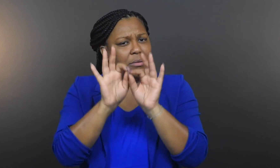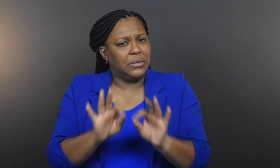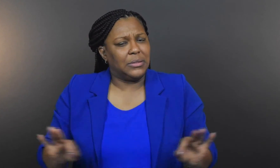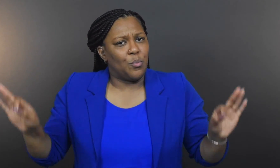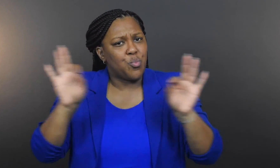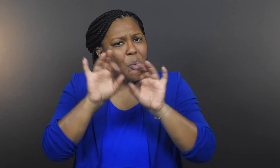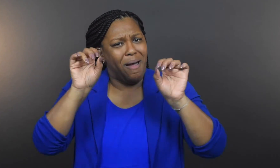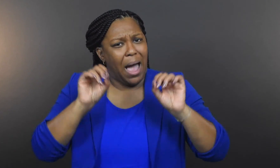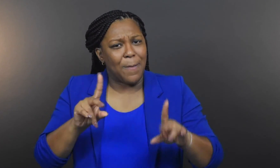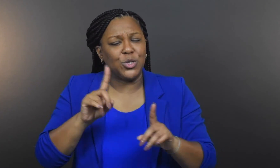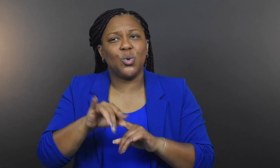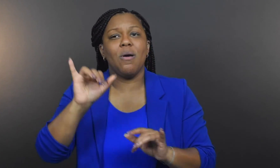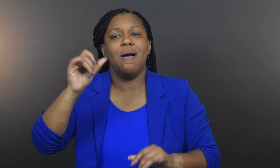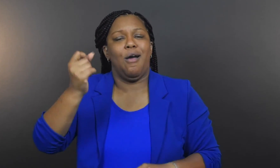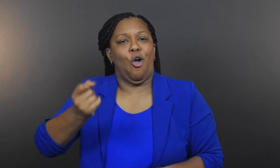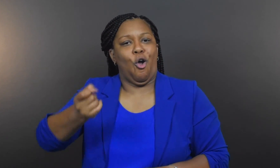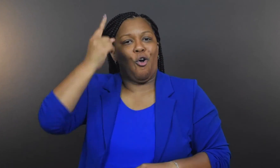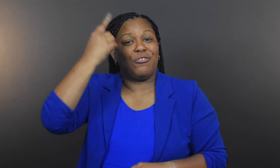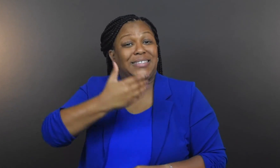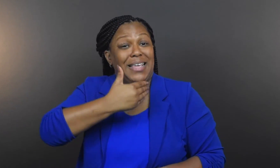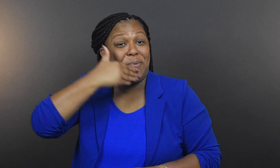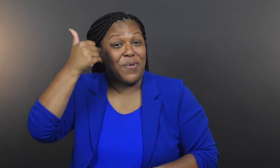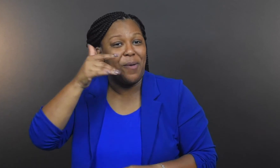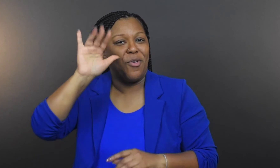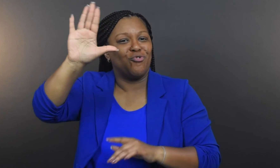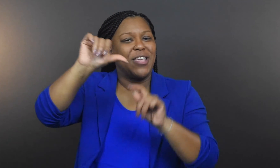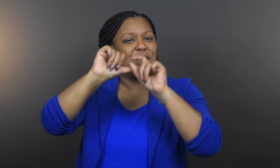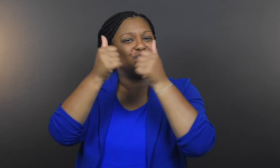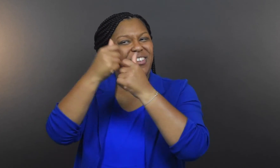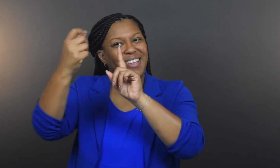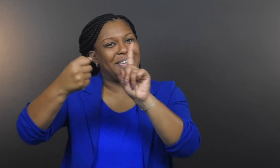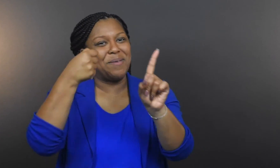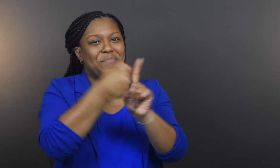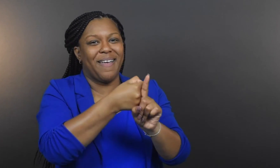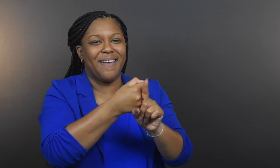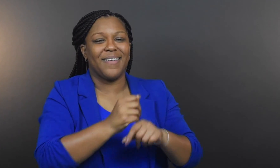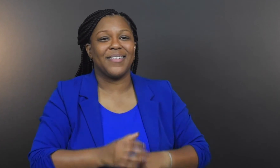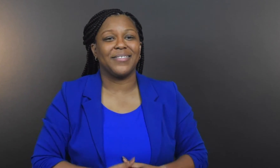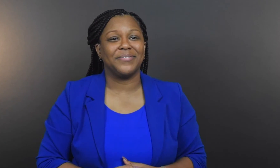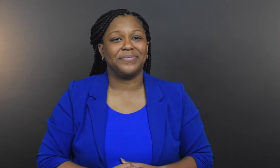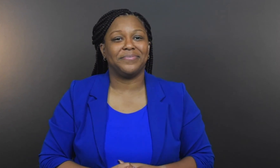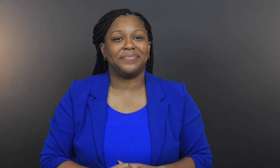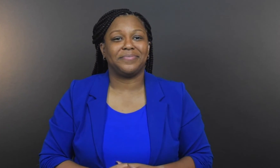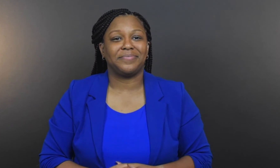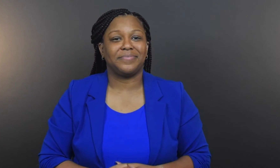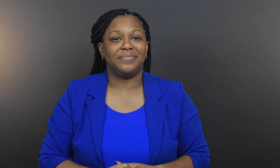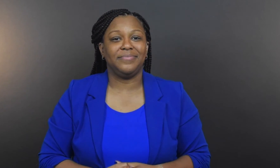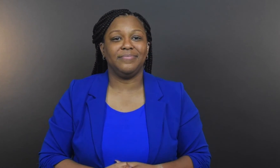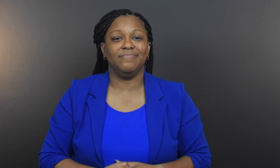opportunity to better understand the agency’s impact.